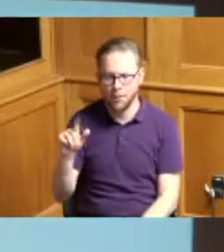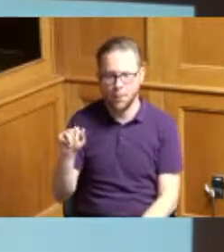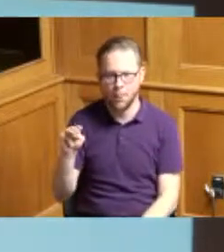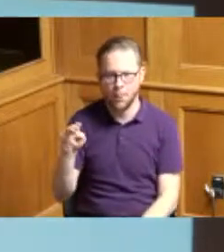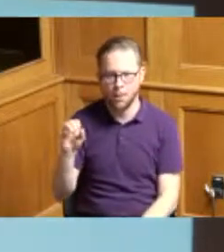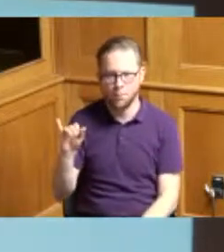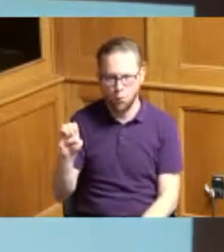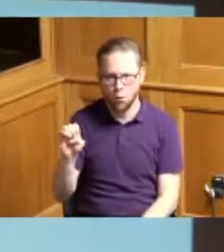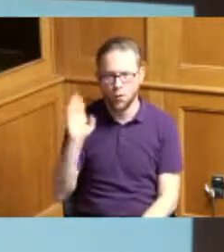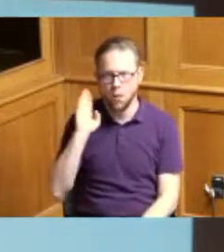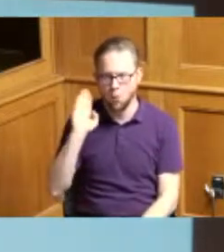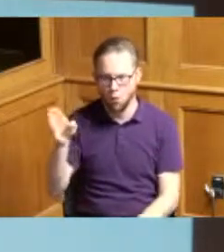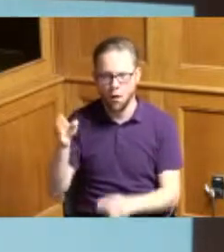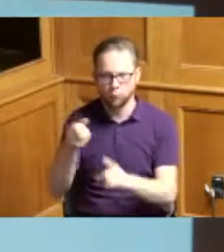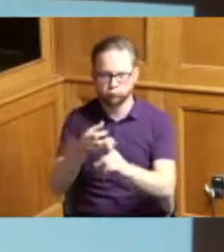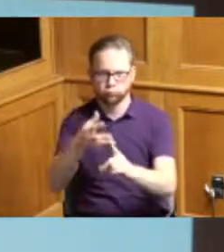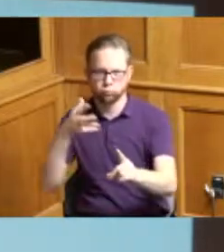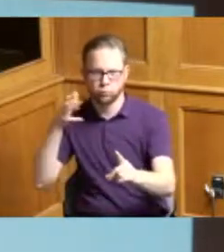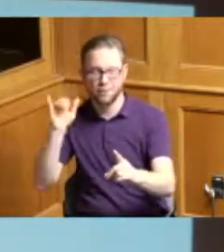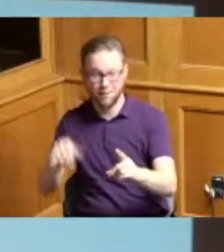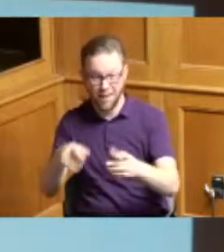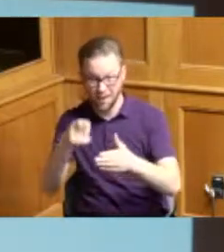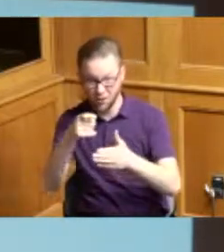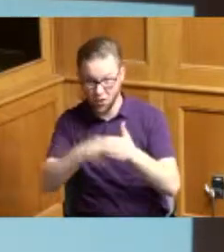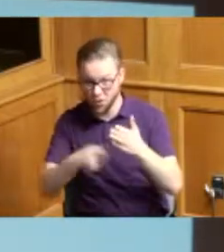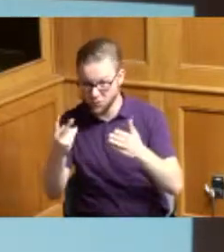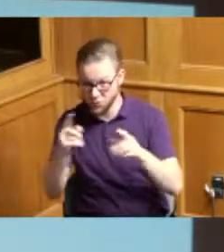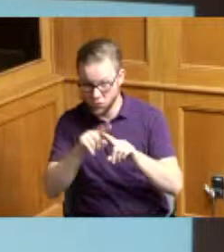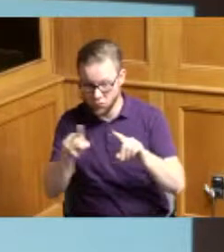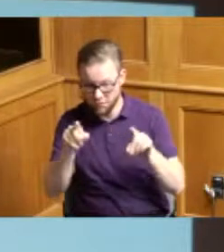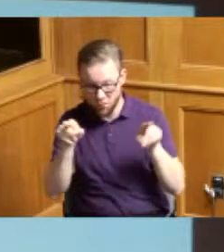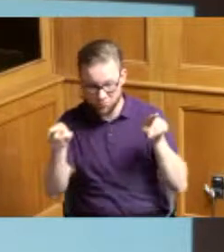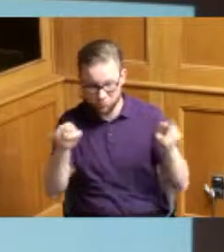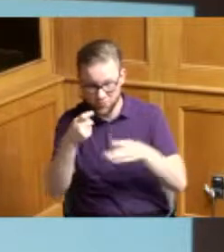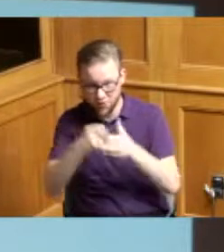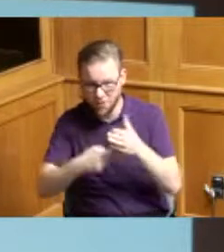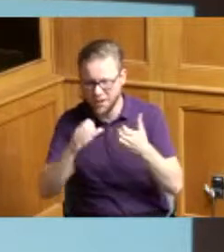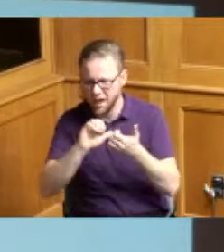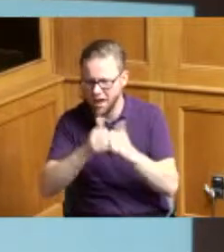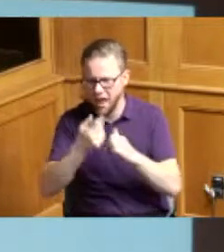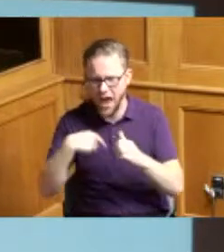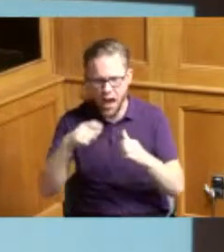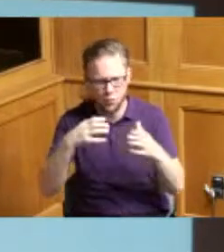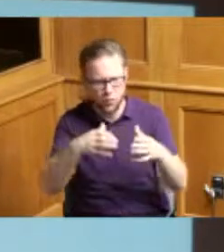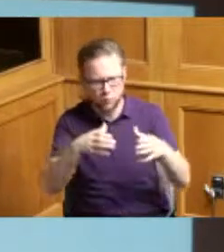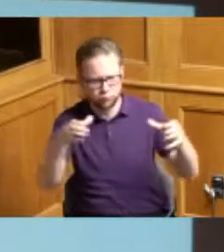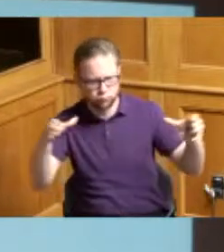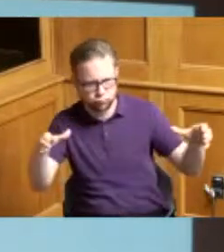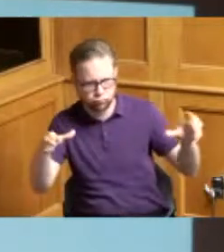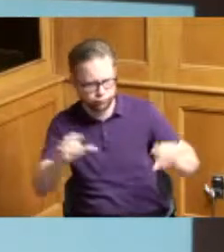the bifurcation of our costs and how this or maybe it's Prabha yeah okay I'm going to turn it over to